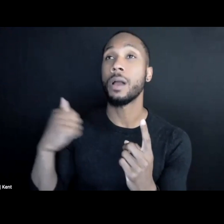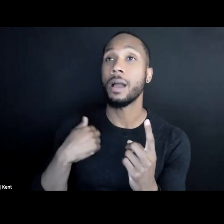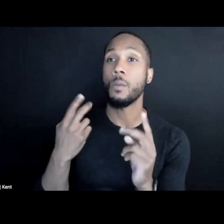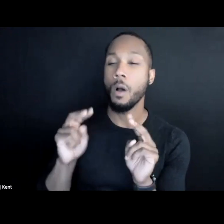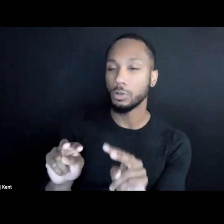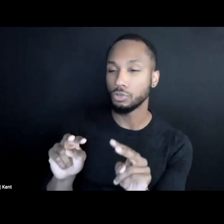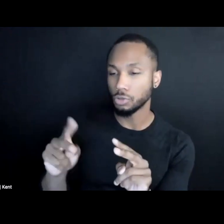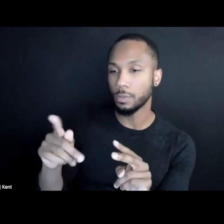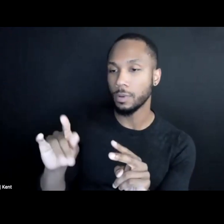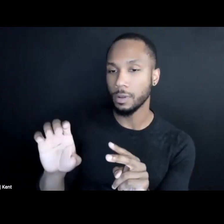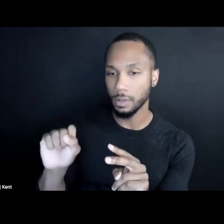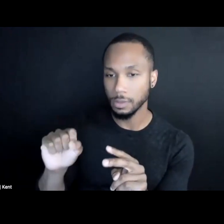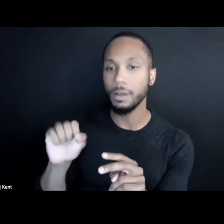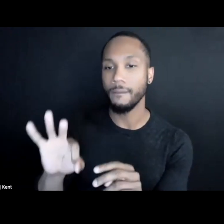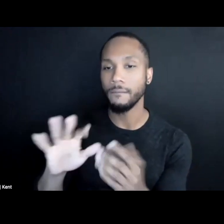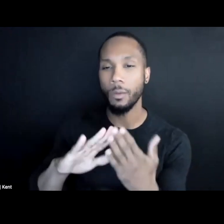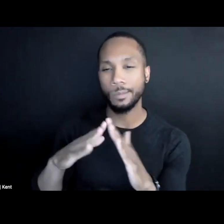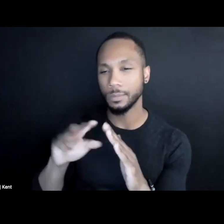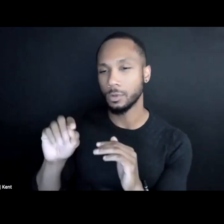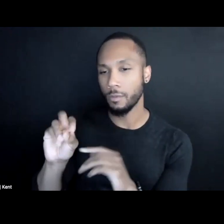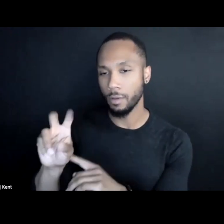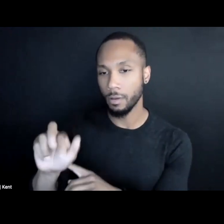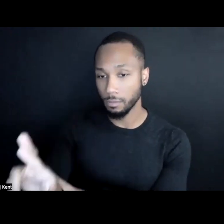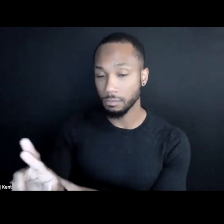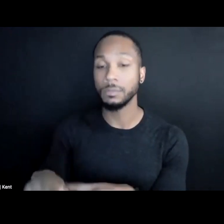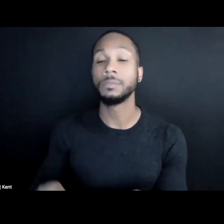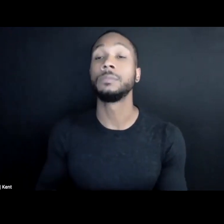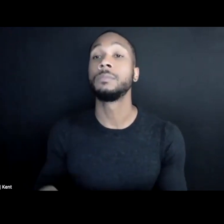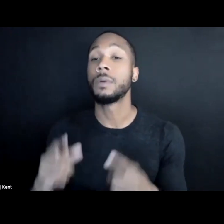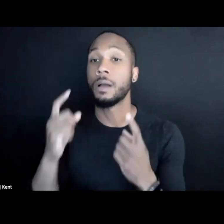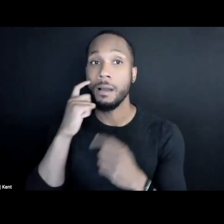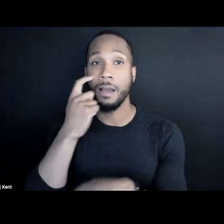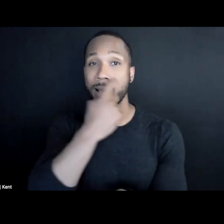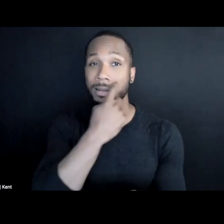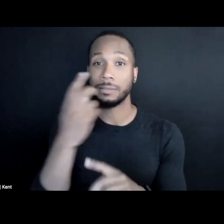Of Colonia Tovar. I have to draw My eyes to the calendar.